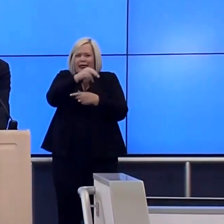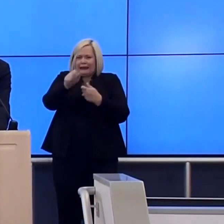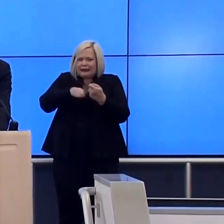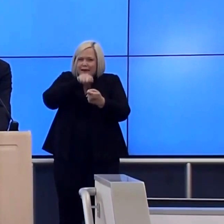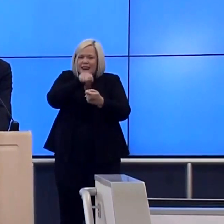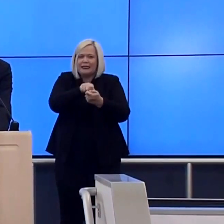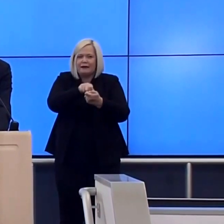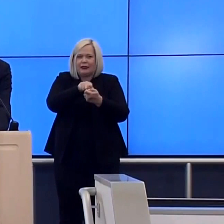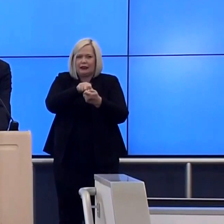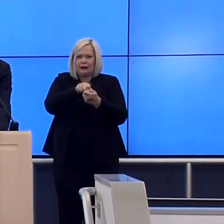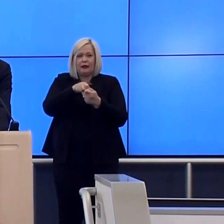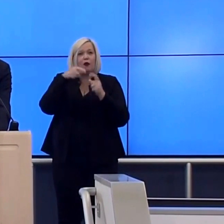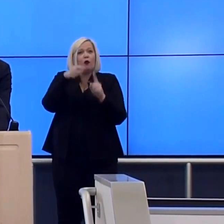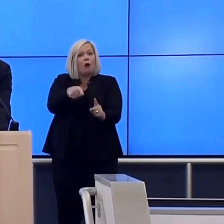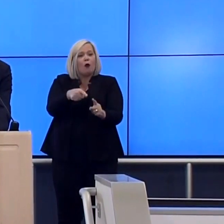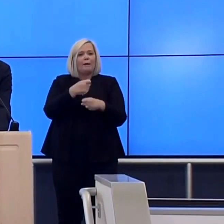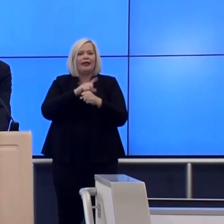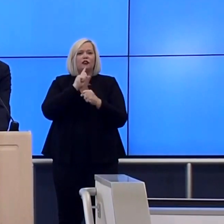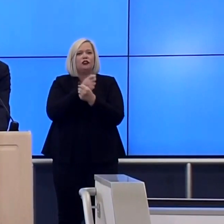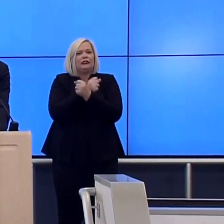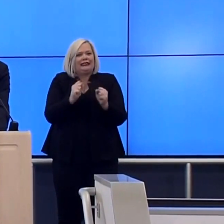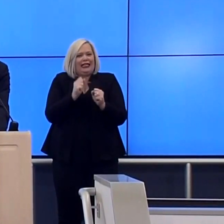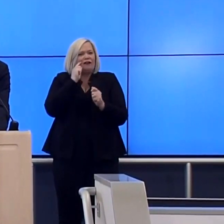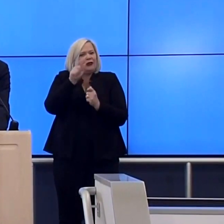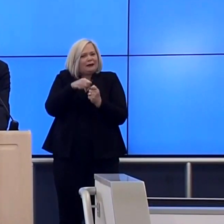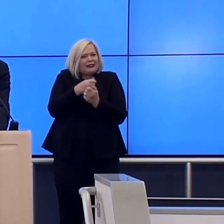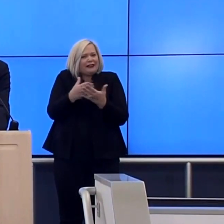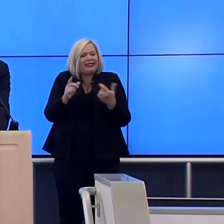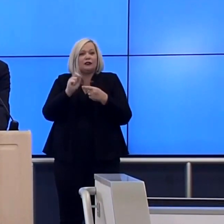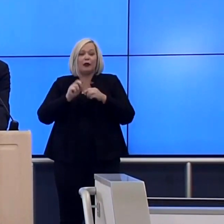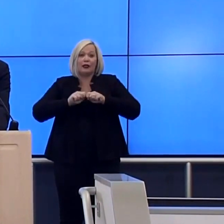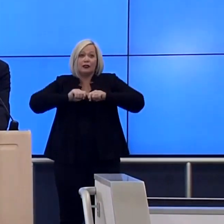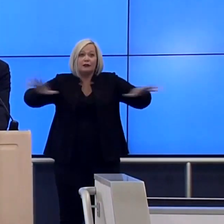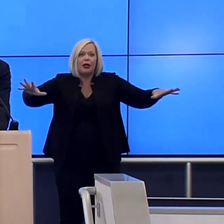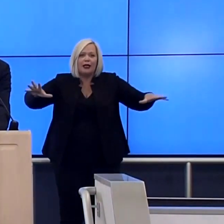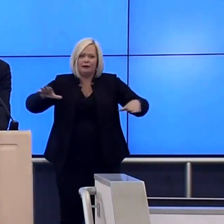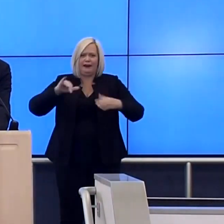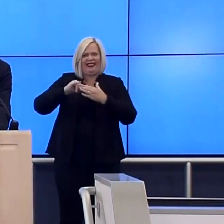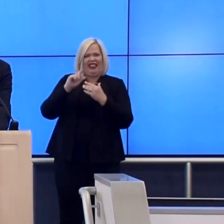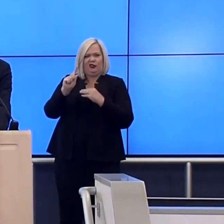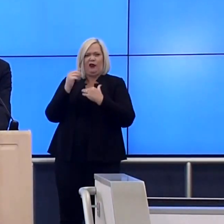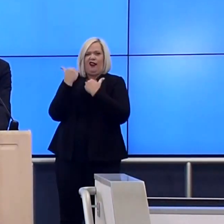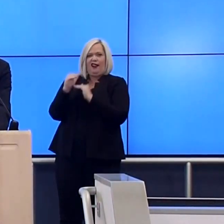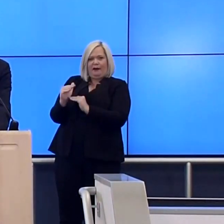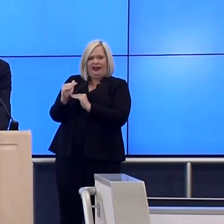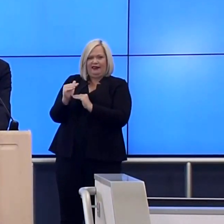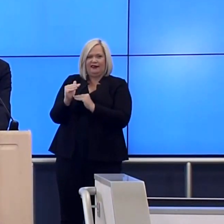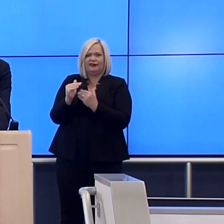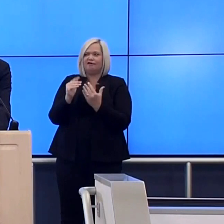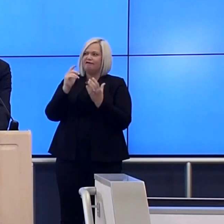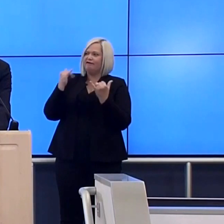TEMPORARY. IT AIMS TO DO ONLY WHAT IS IT AIMS TO DO ONLY WHAT IS NECESSARY, NOT MORE. NECESSARY, NOT MORE. EARLY ON, WE SAW COVID SPREAD